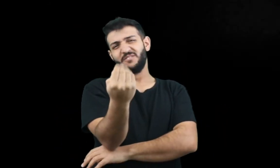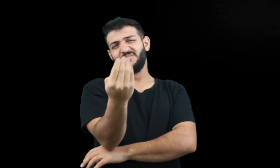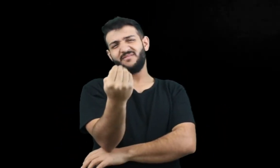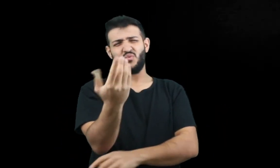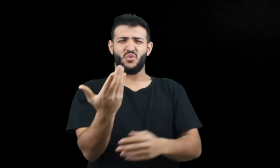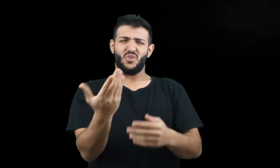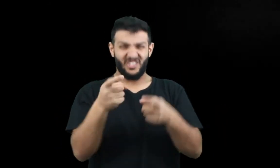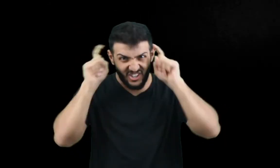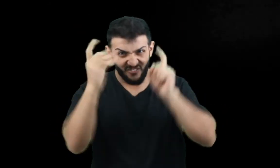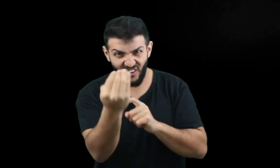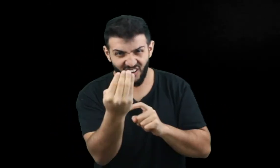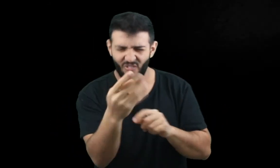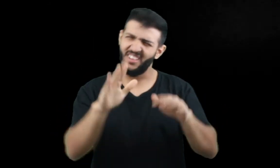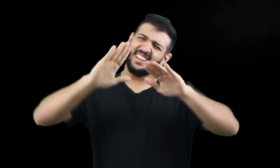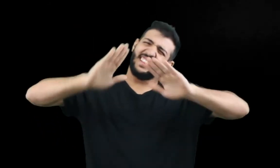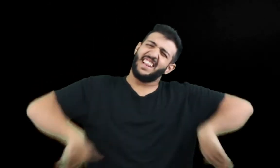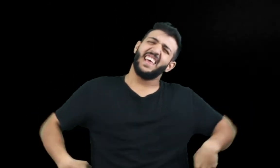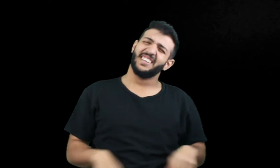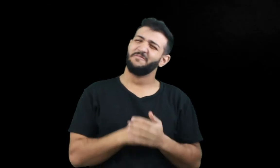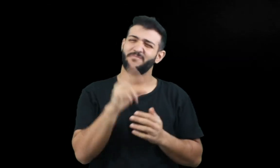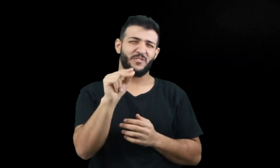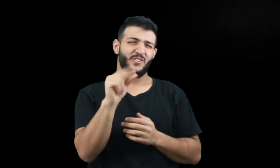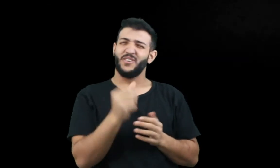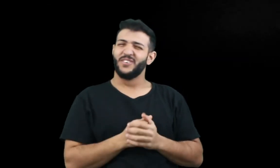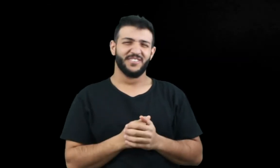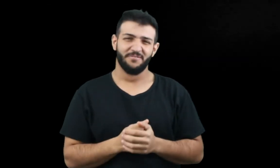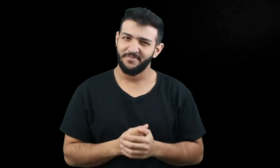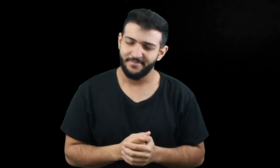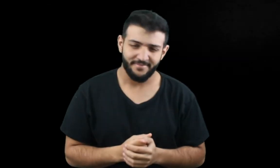Getting hearing aids at the age of 14 is too late anyway. Why bother?